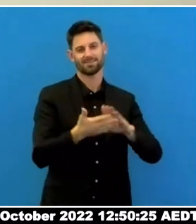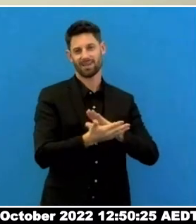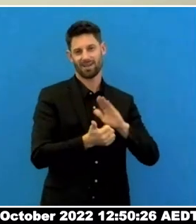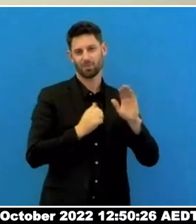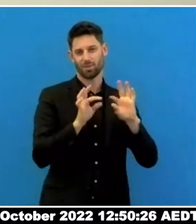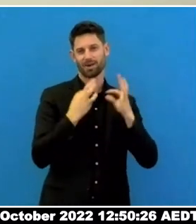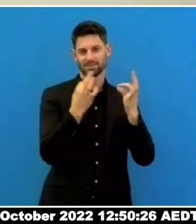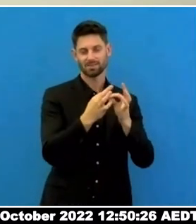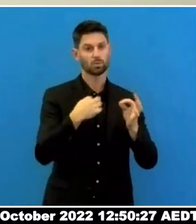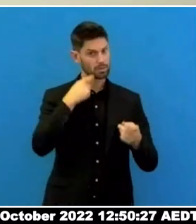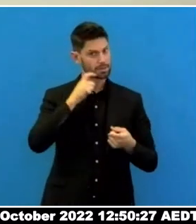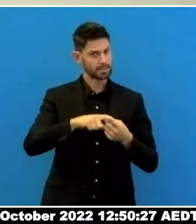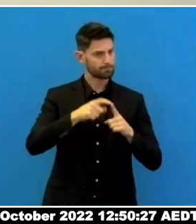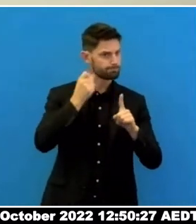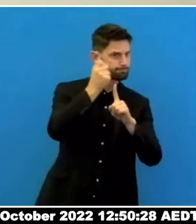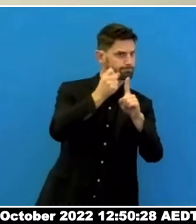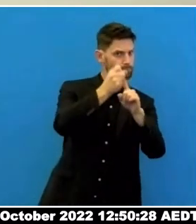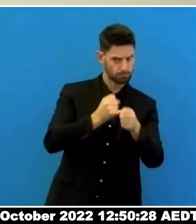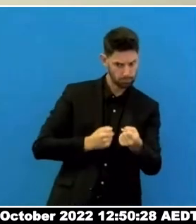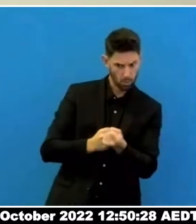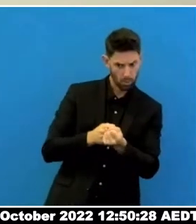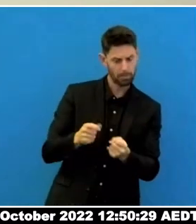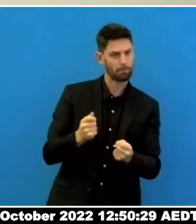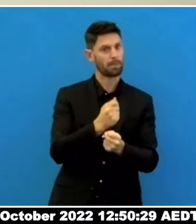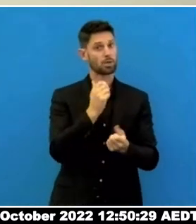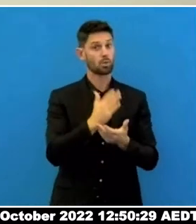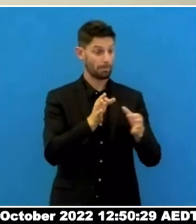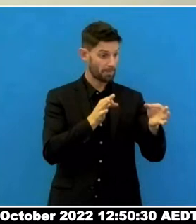we will continue to do so, so that it's accurately reflected on her plan.